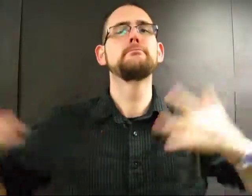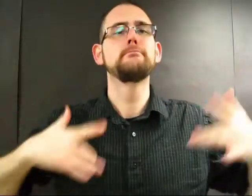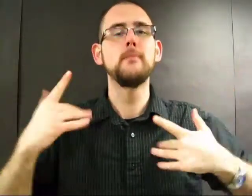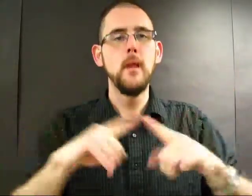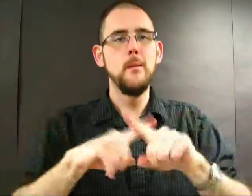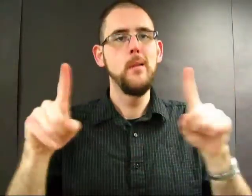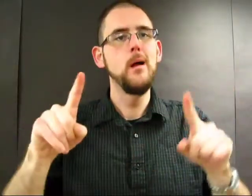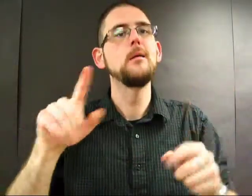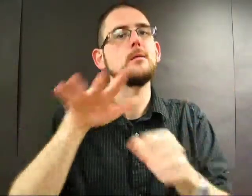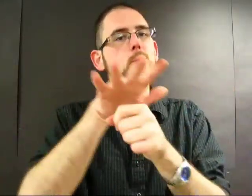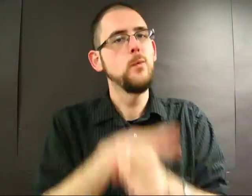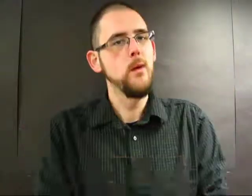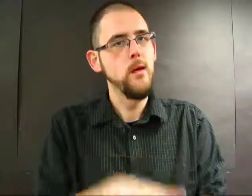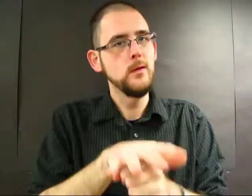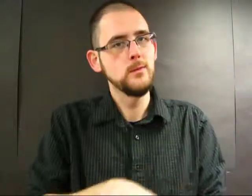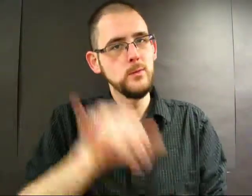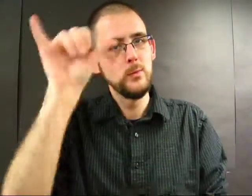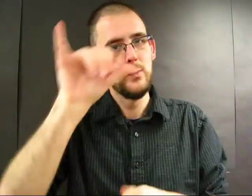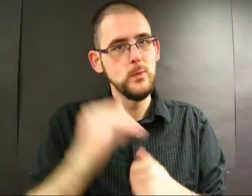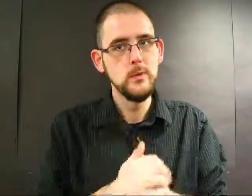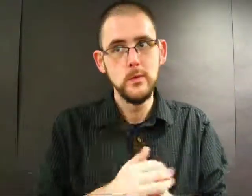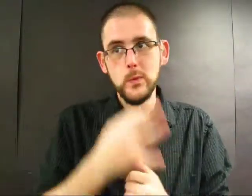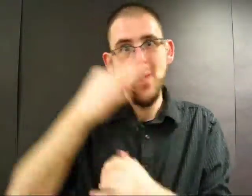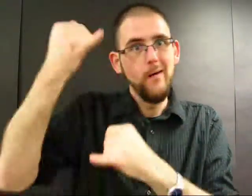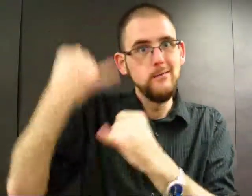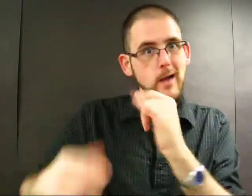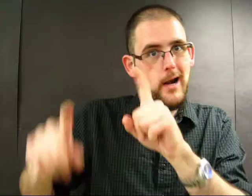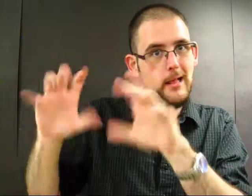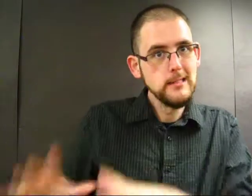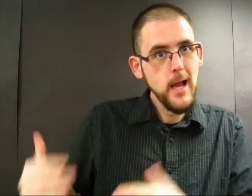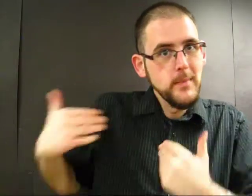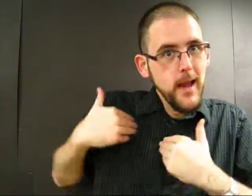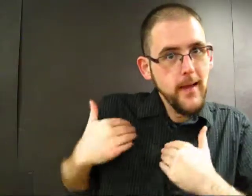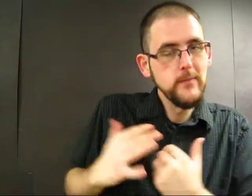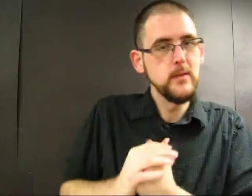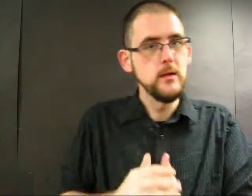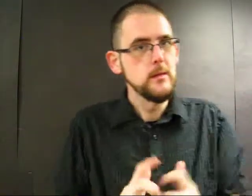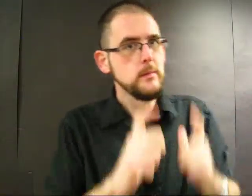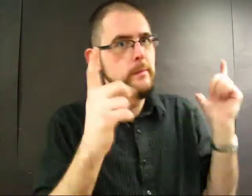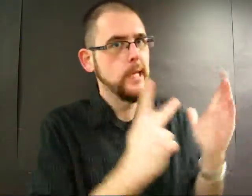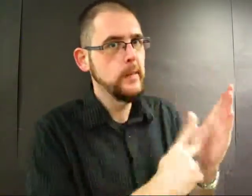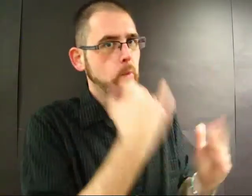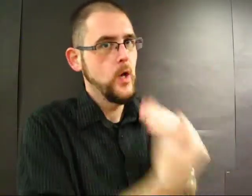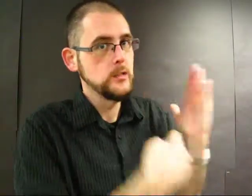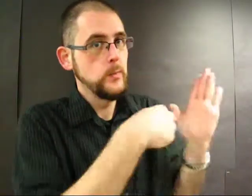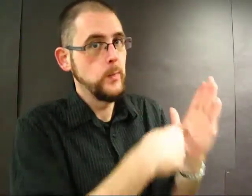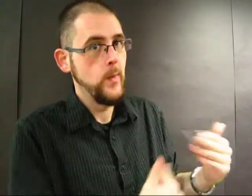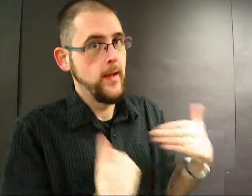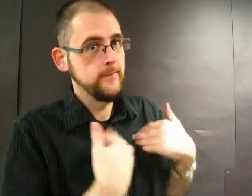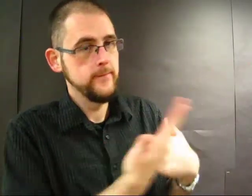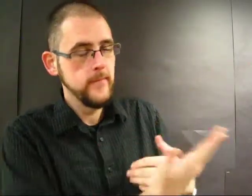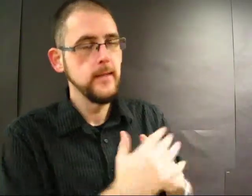They're also very stressed about it, with finals and projects. 00:00:30:100,00:00:34.600 They've got stuff to finish before taking off for the break.